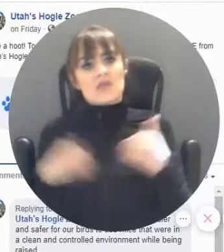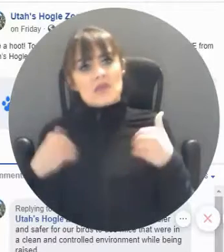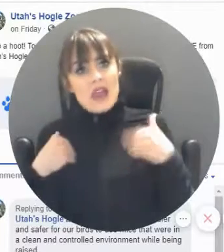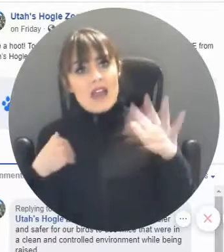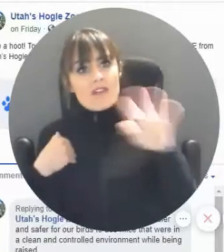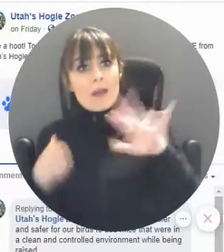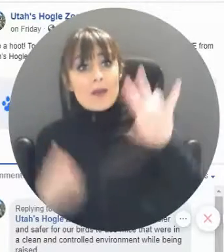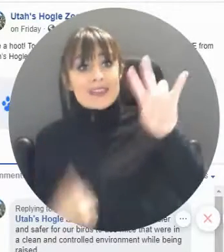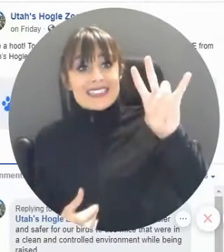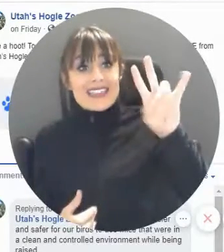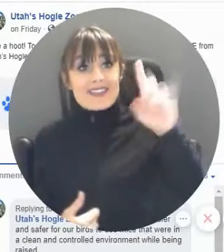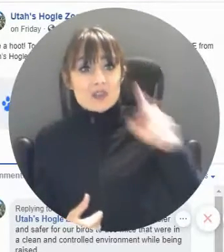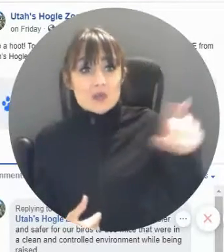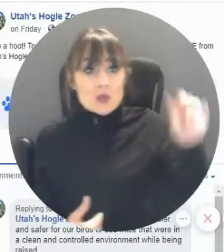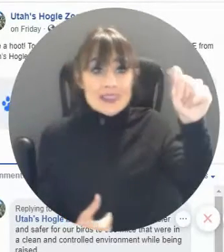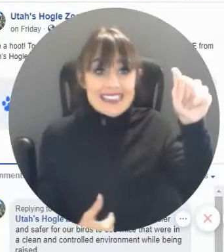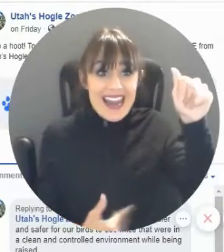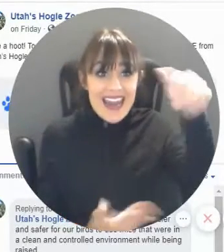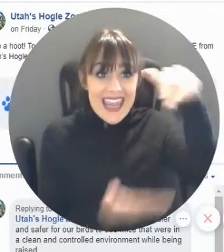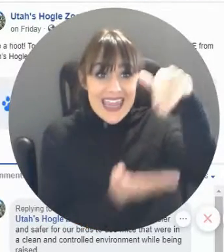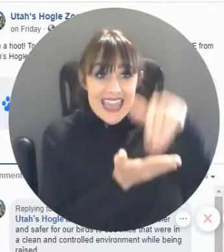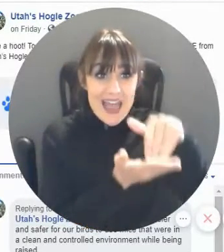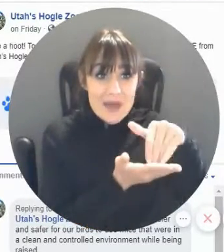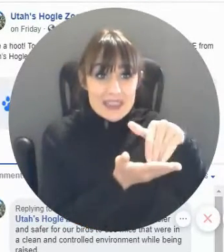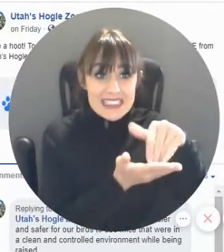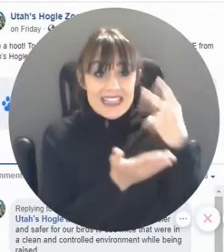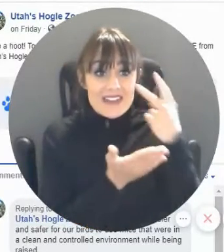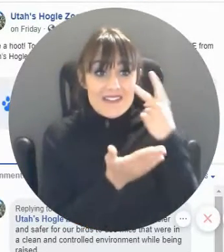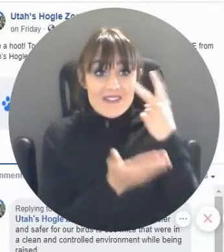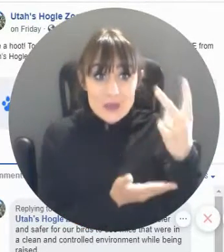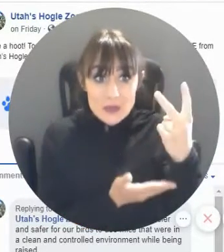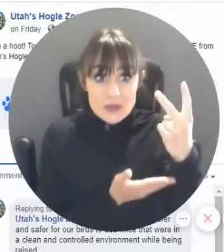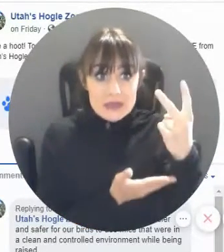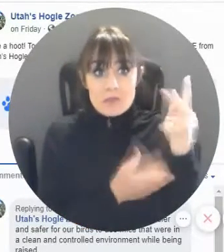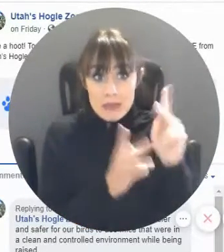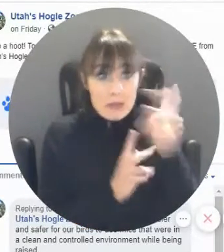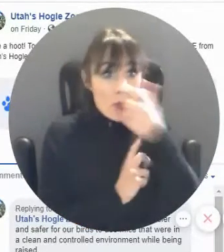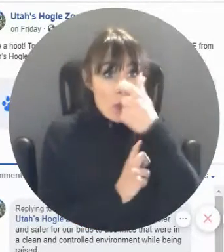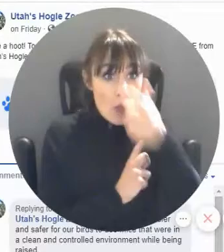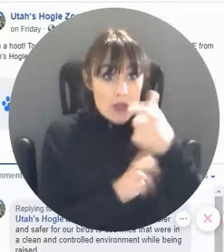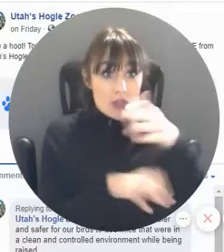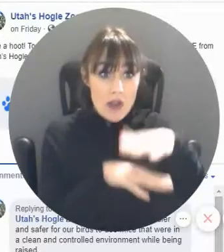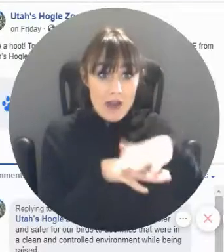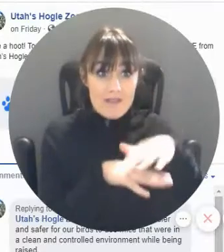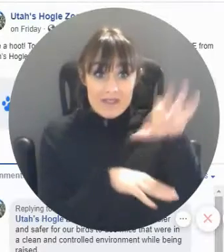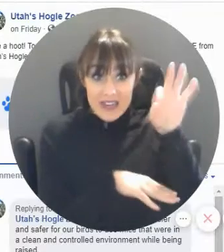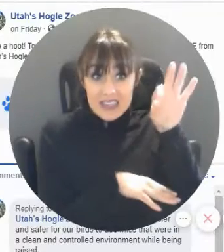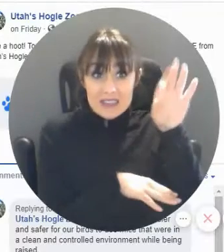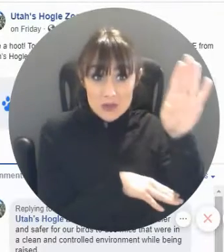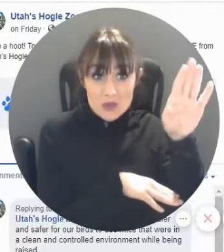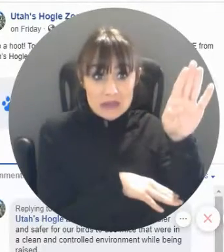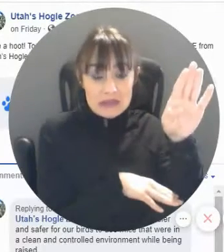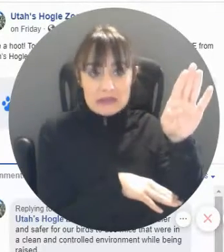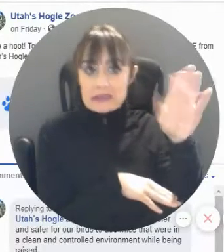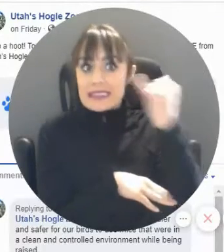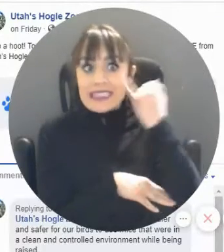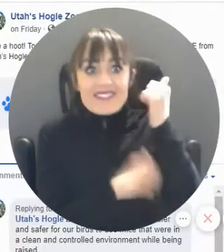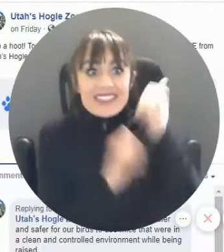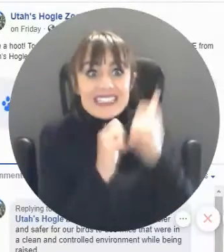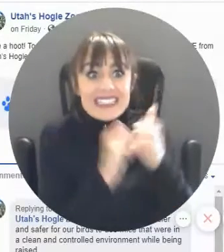If everyone were to donate just one dollar, think how that would benefit us here. There are other opportunities to give on our website,